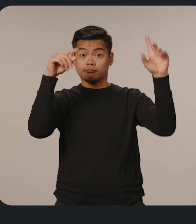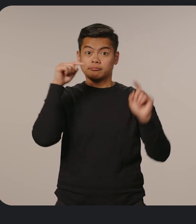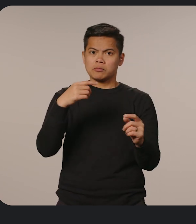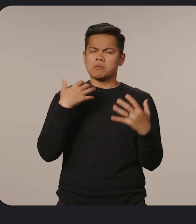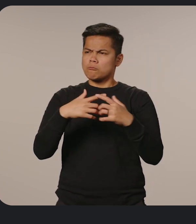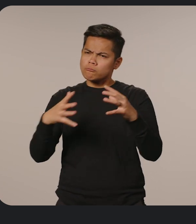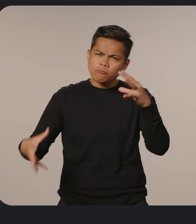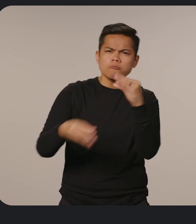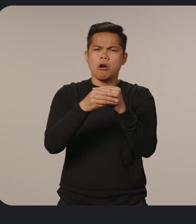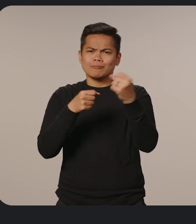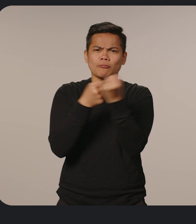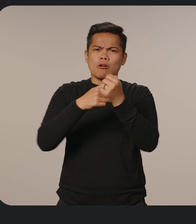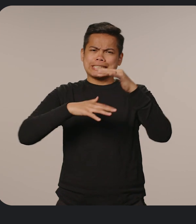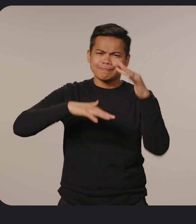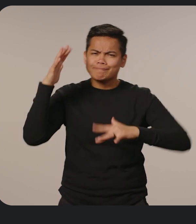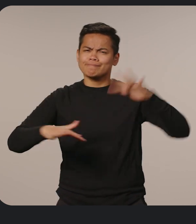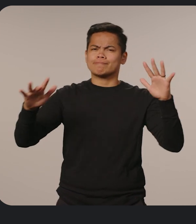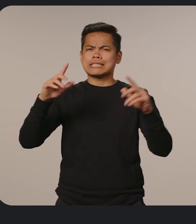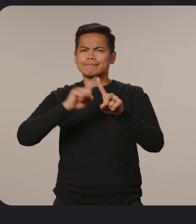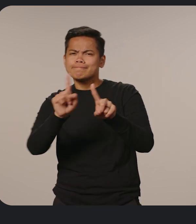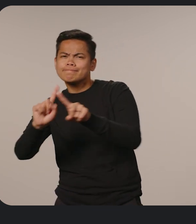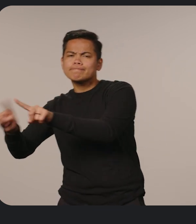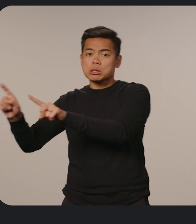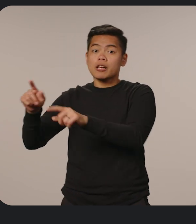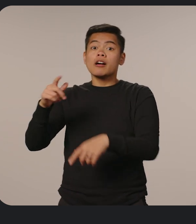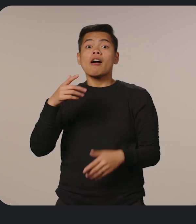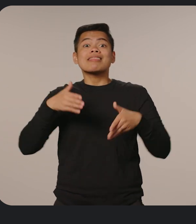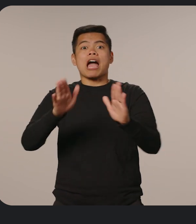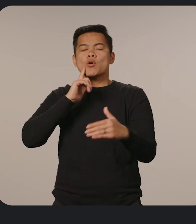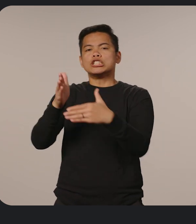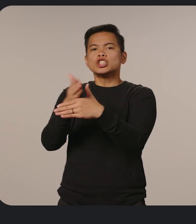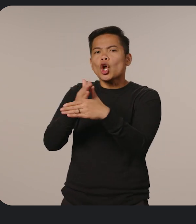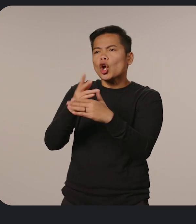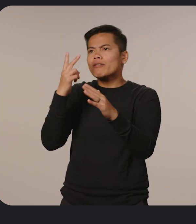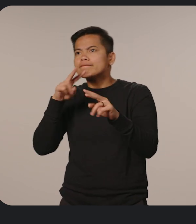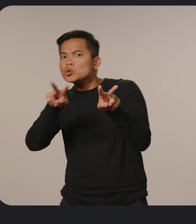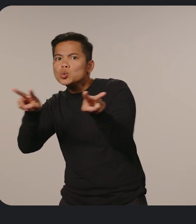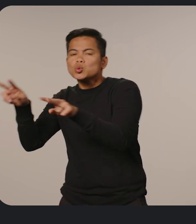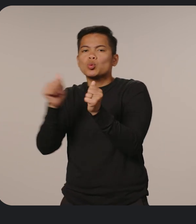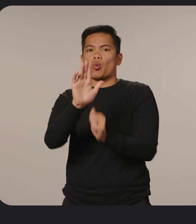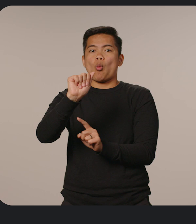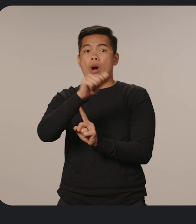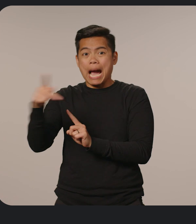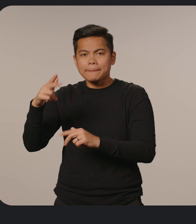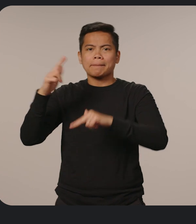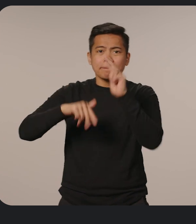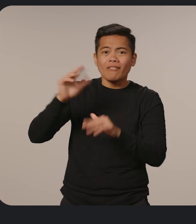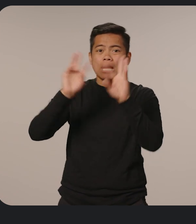channels allowing you to share a preview of your app and sites built with Frameworks like Astro and xjs and